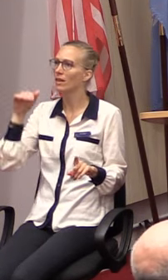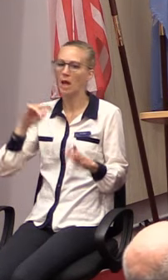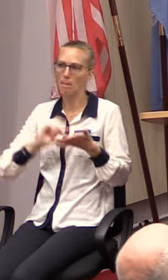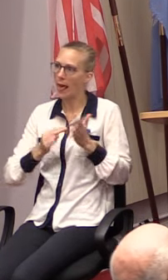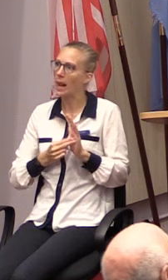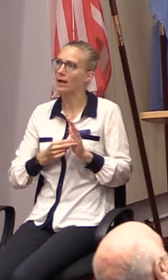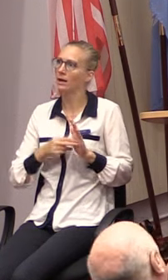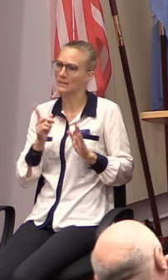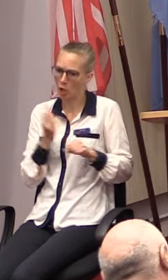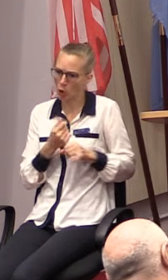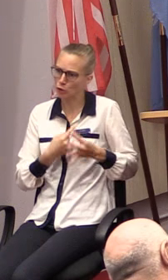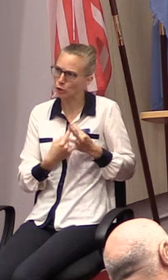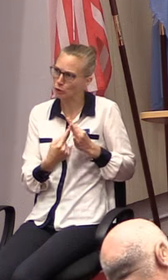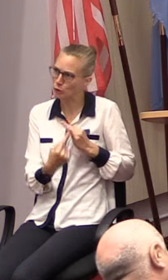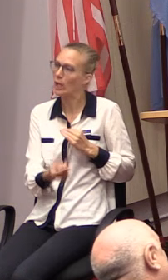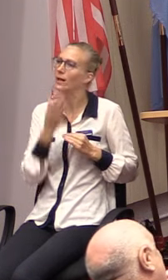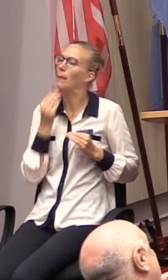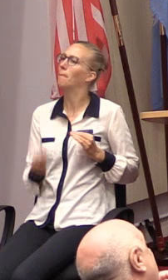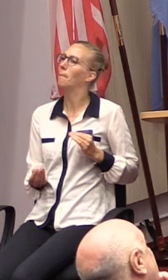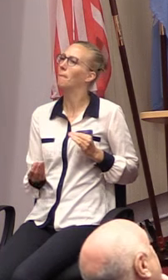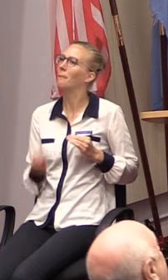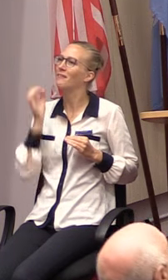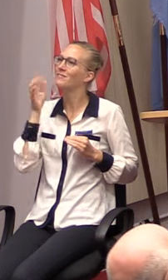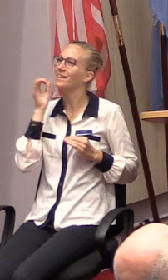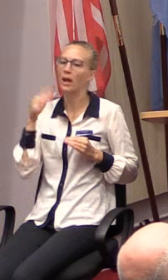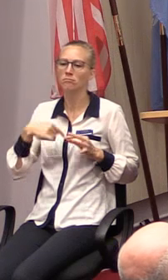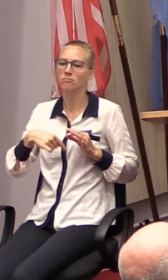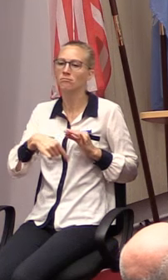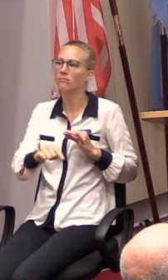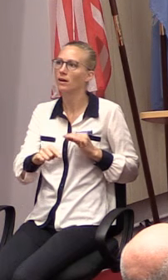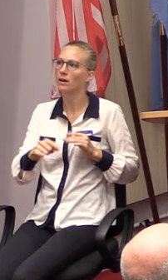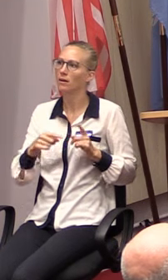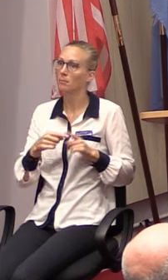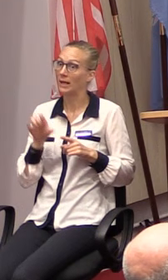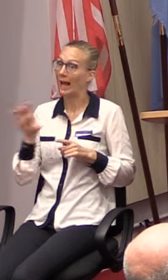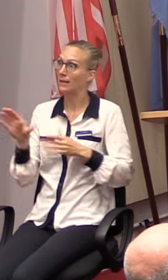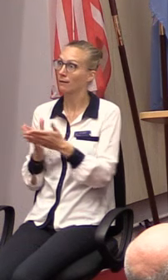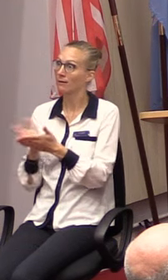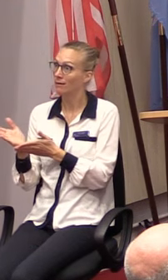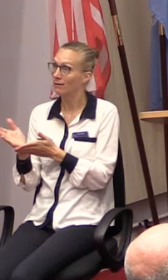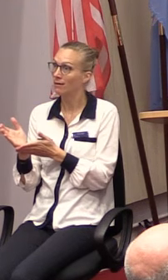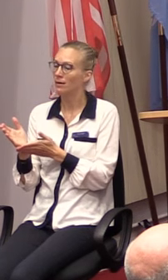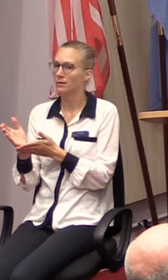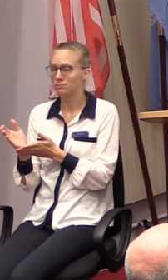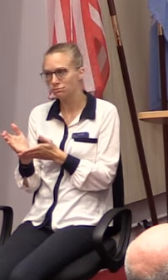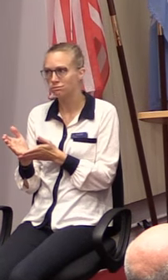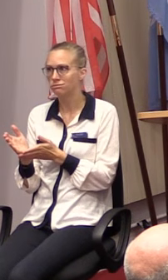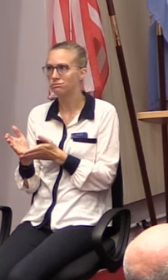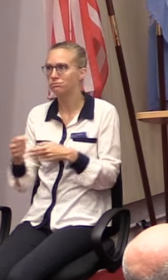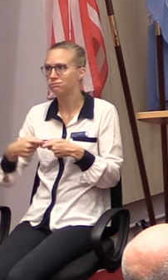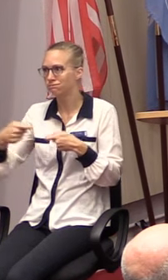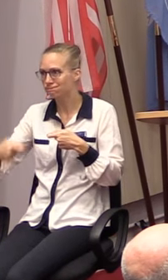we can do it, we do it every day, but to make it happen, that takes a lifetime of hard work